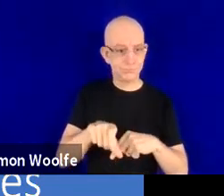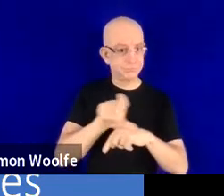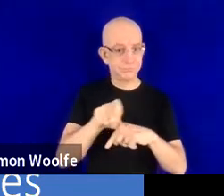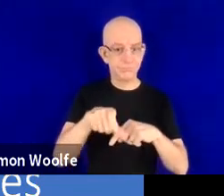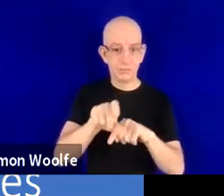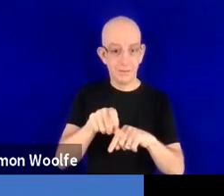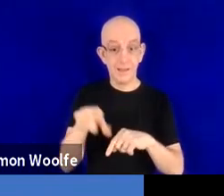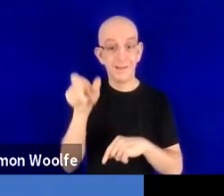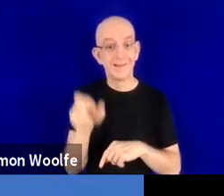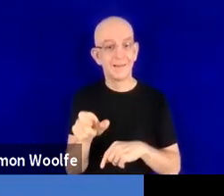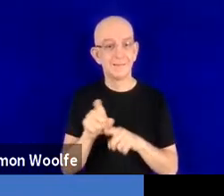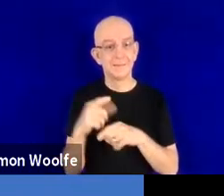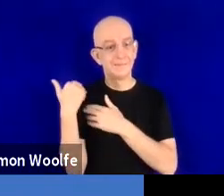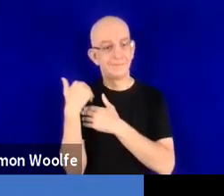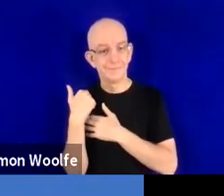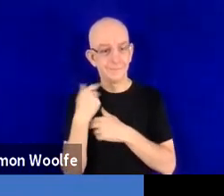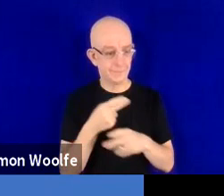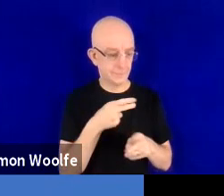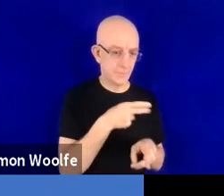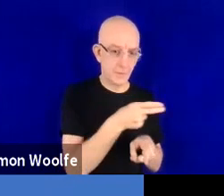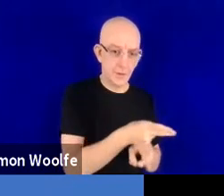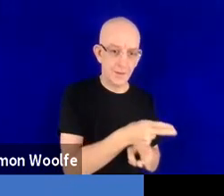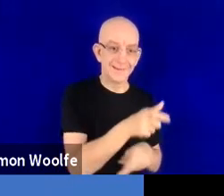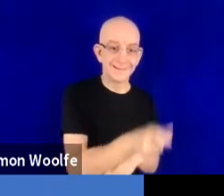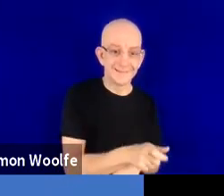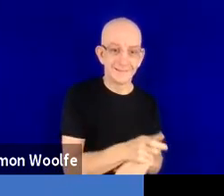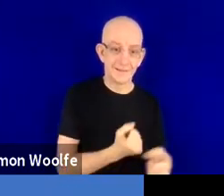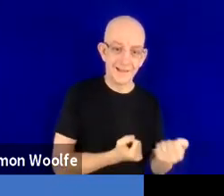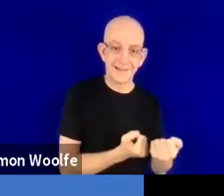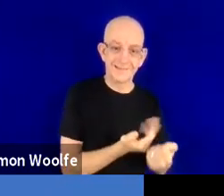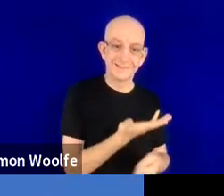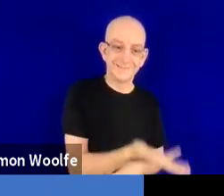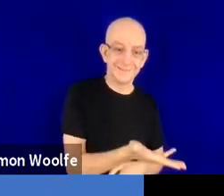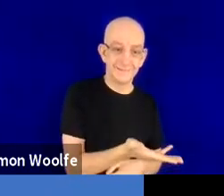And as I said, even where those schemes are in place, they often have significant limitations